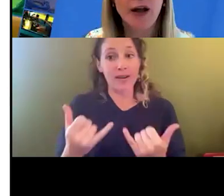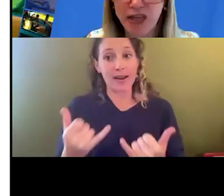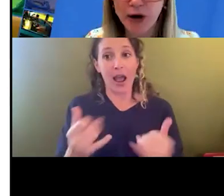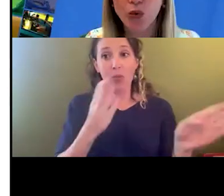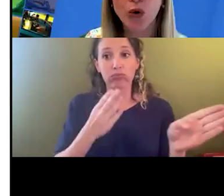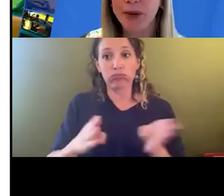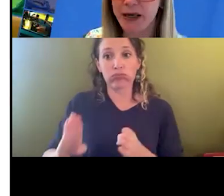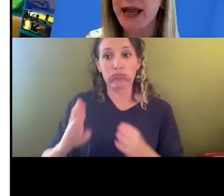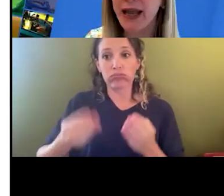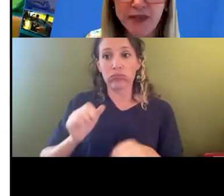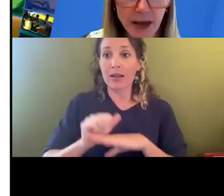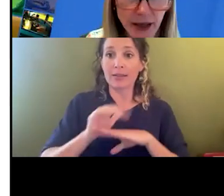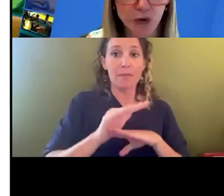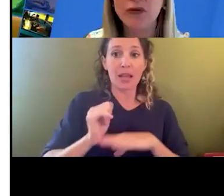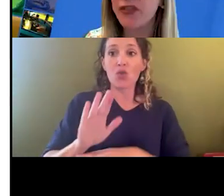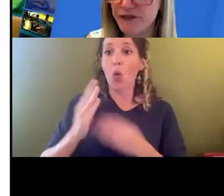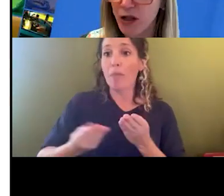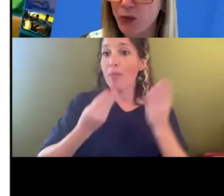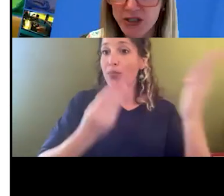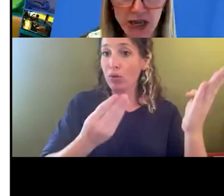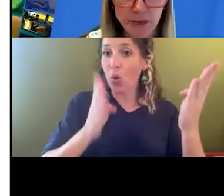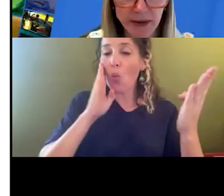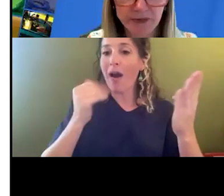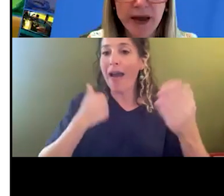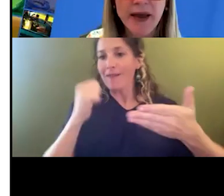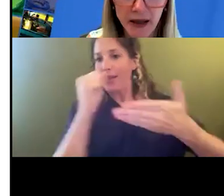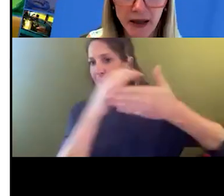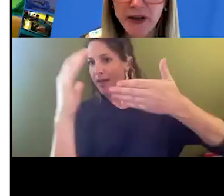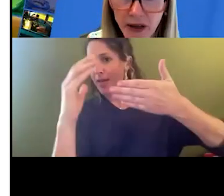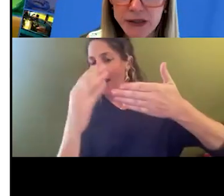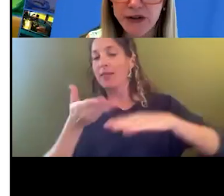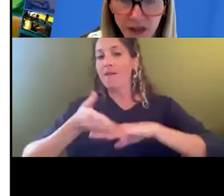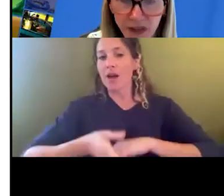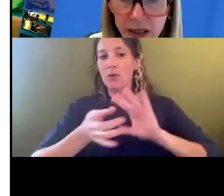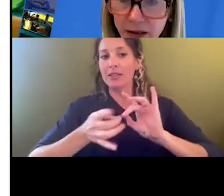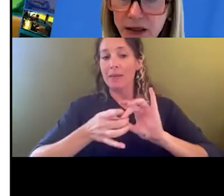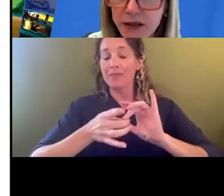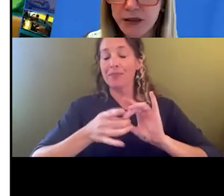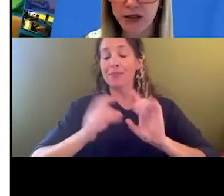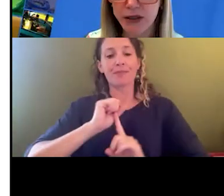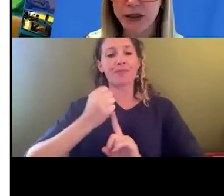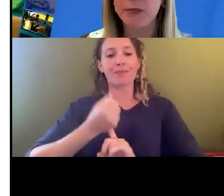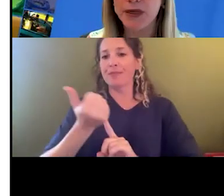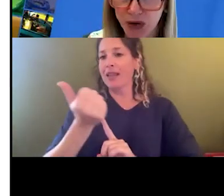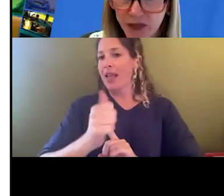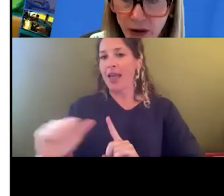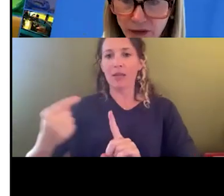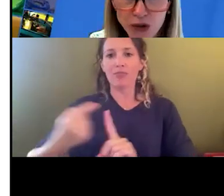there will be in the header the following statement. In the case of any inconsistency between the coverage